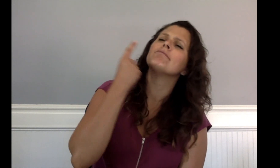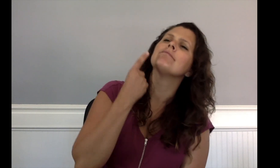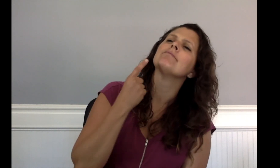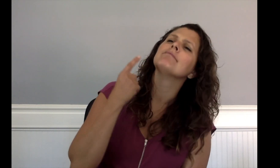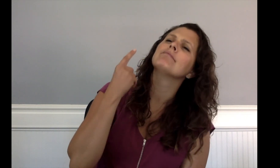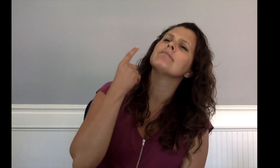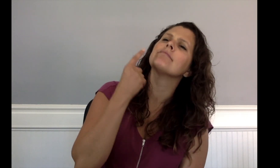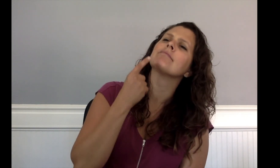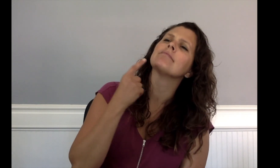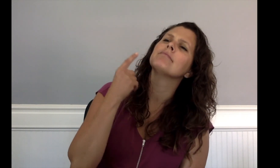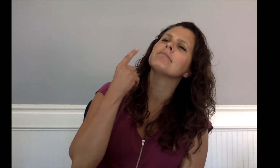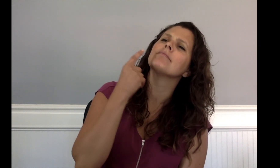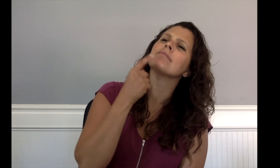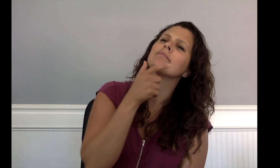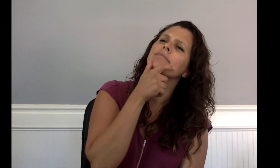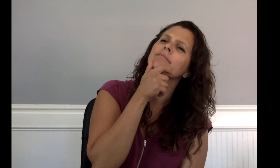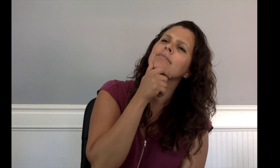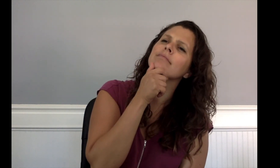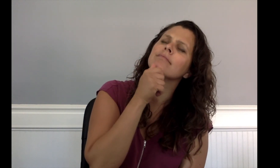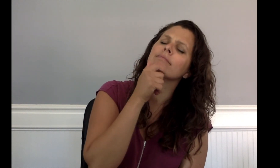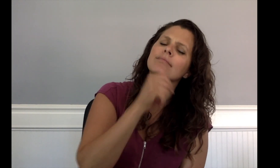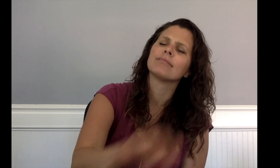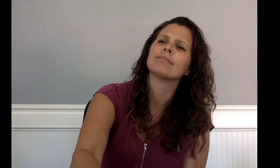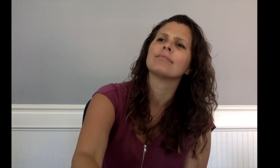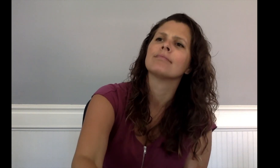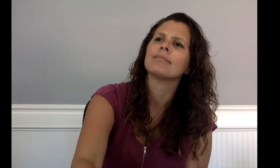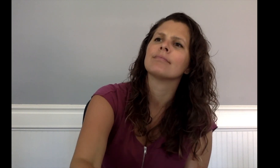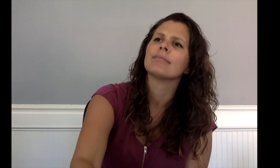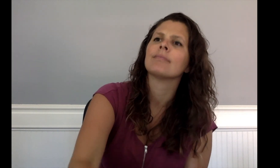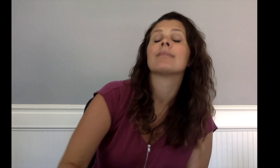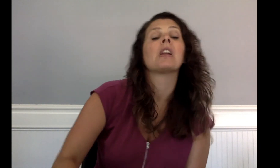That’s what I mean. Charlie wondered.